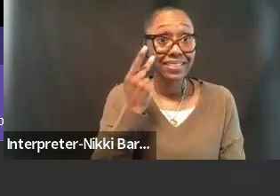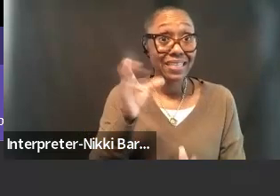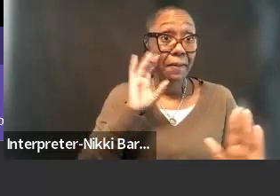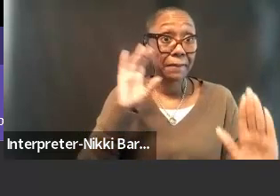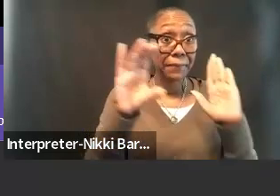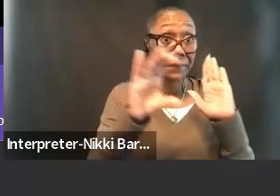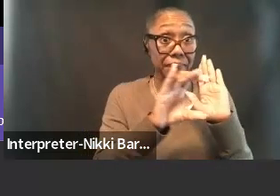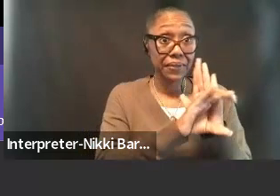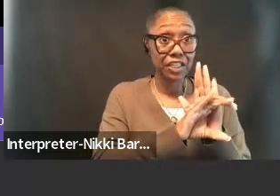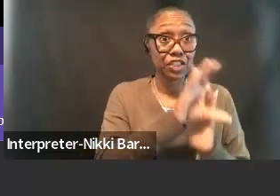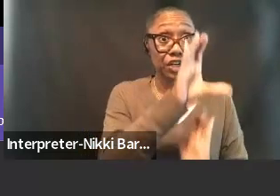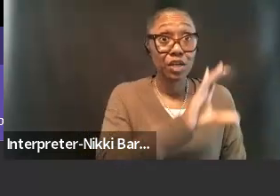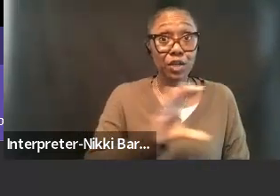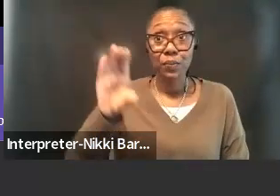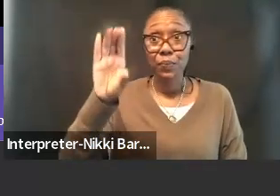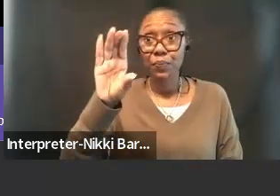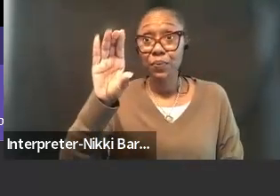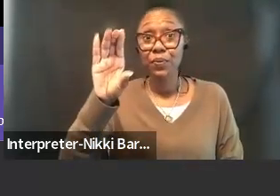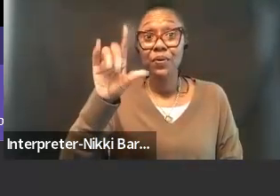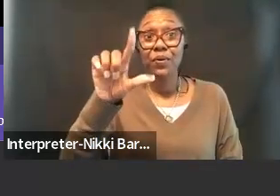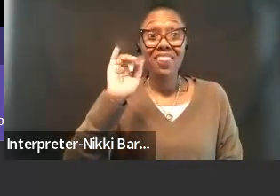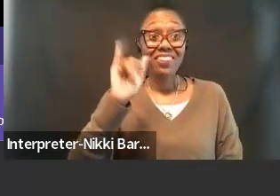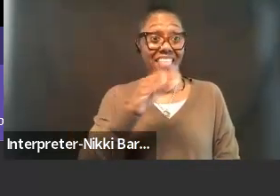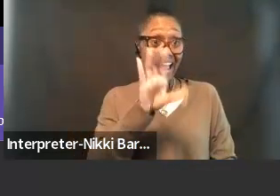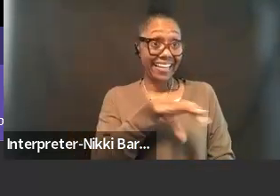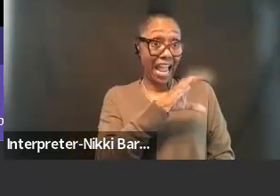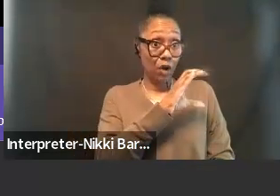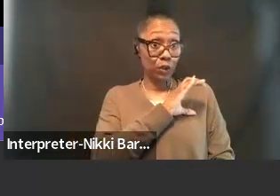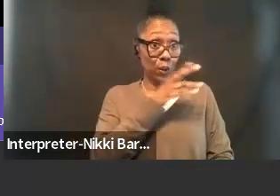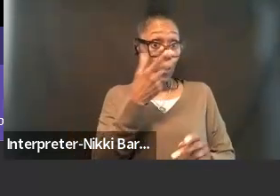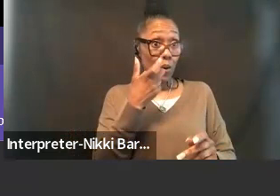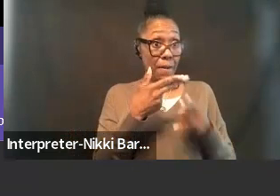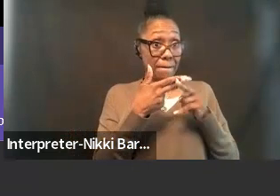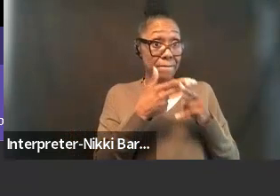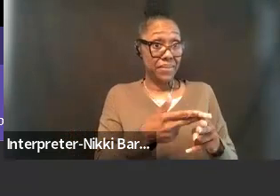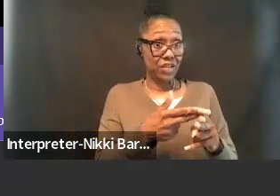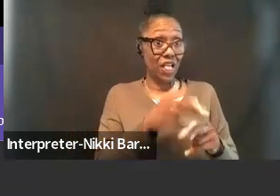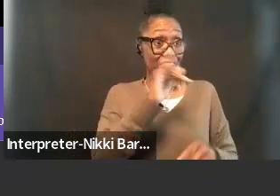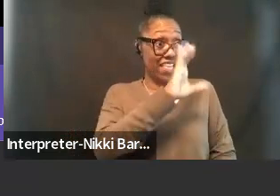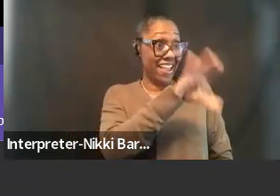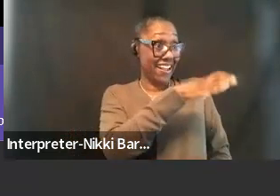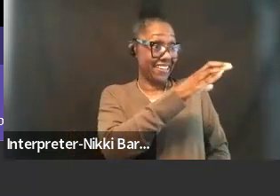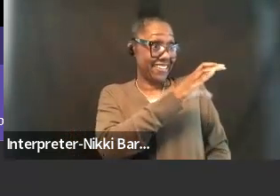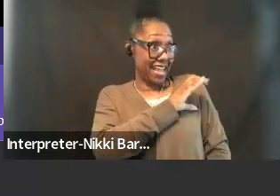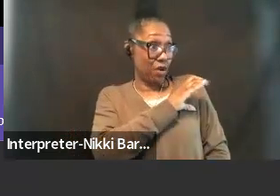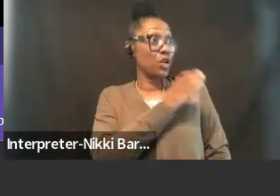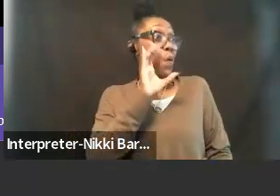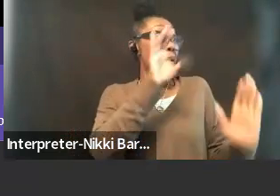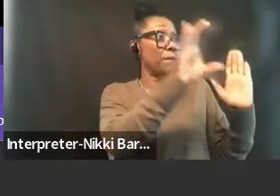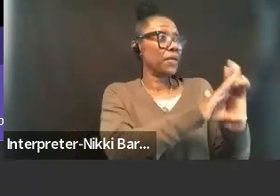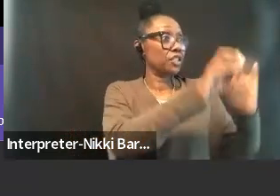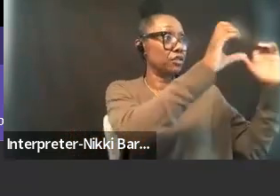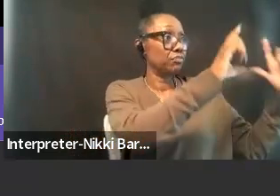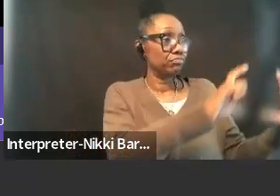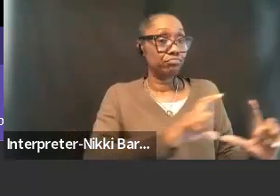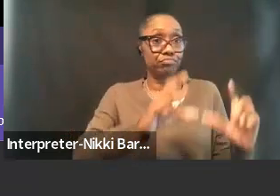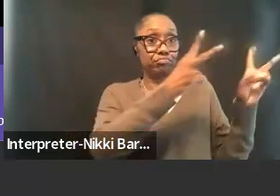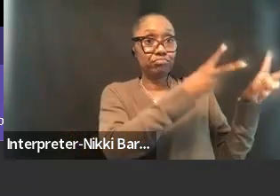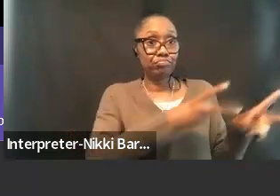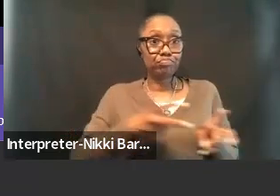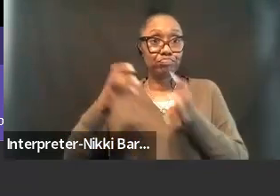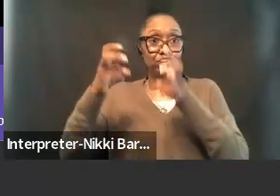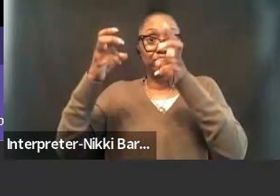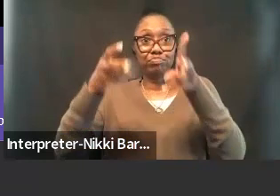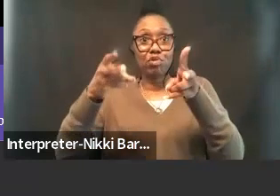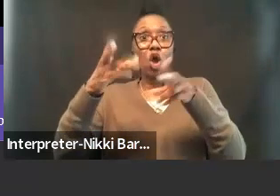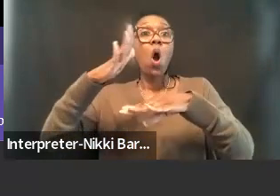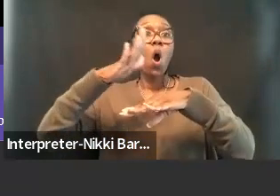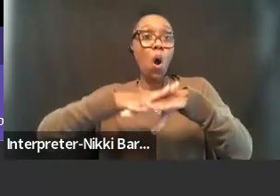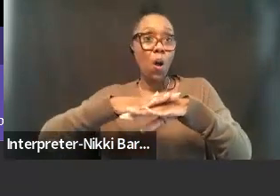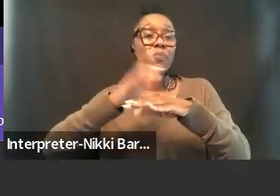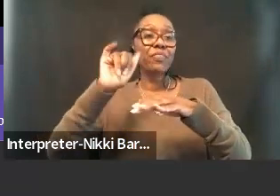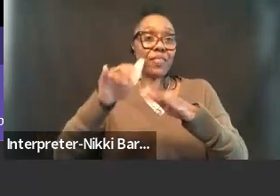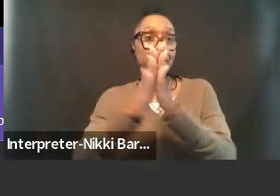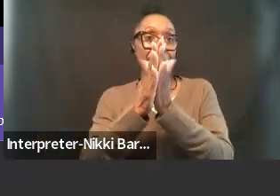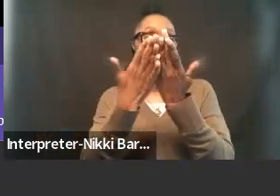So we didn't change what the students were being exposed to. We just added pictures that supported what the text was saying.